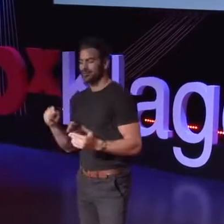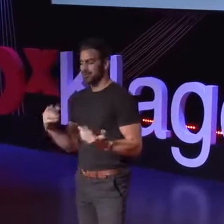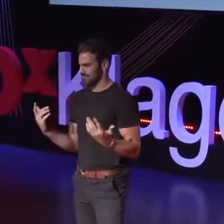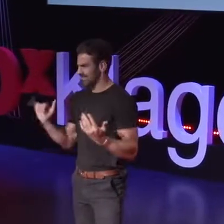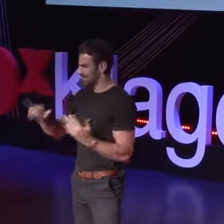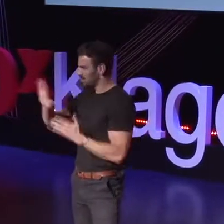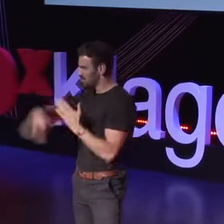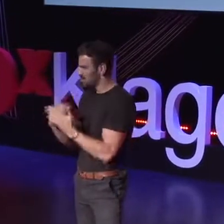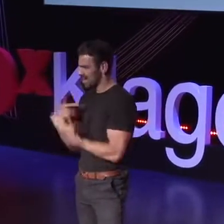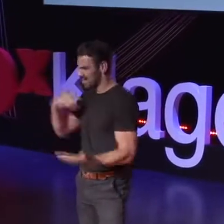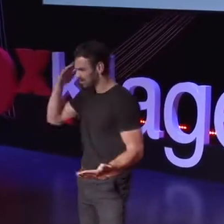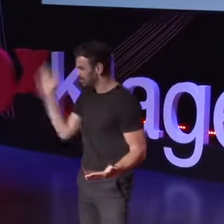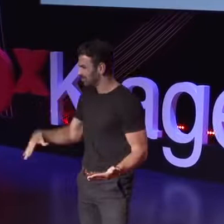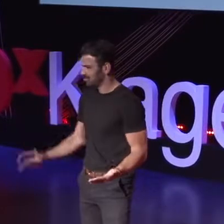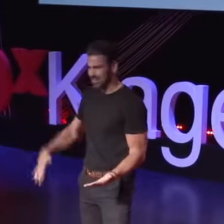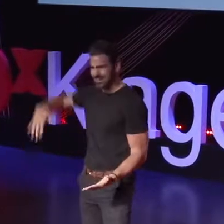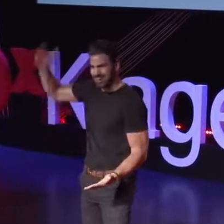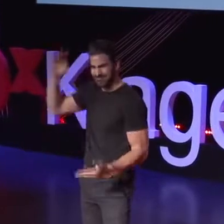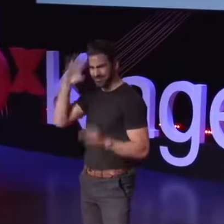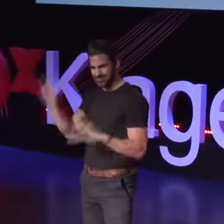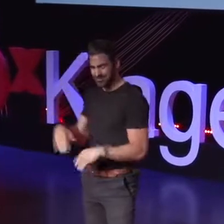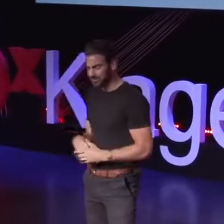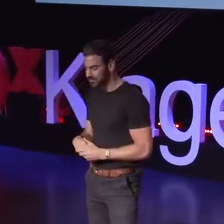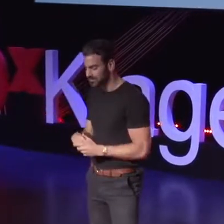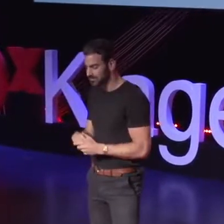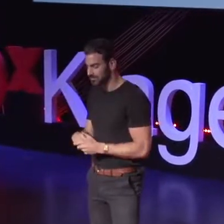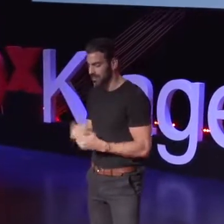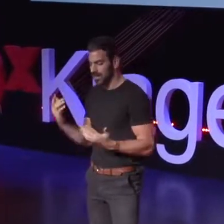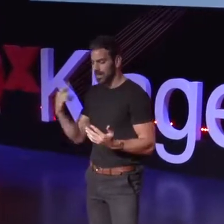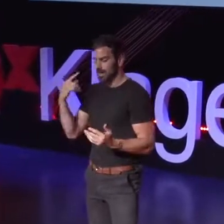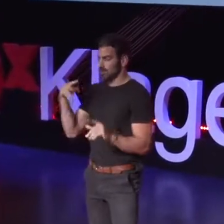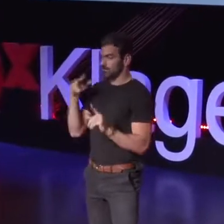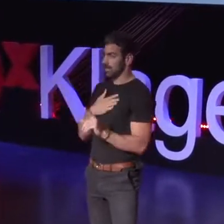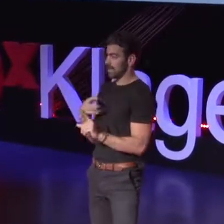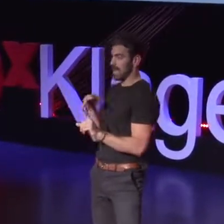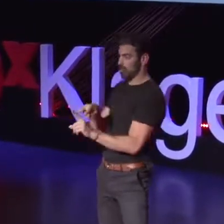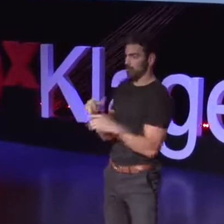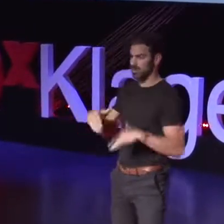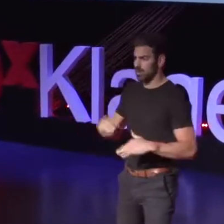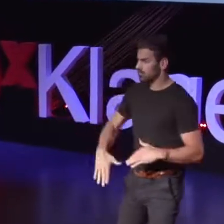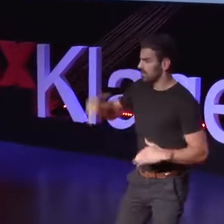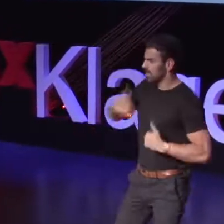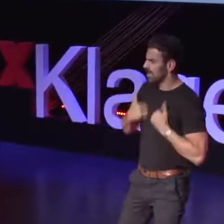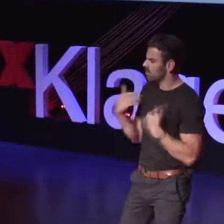my deafness shaped my childhood and it's all i've ever known so my perspective